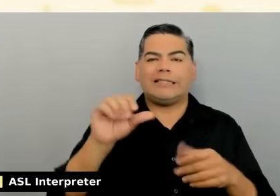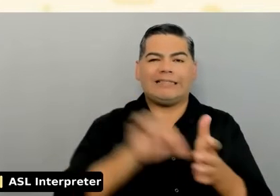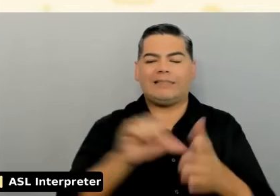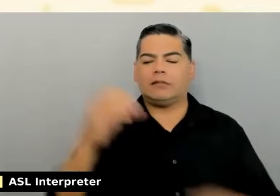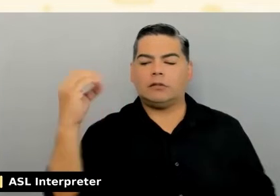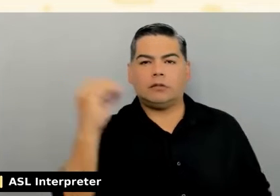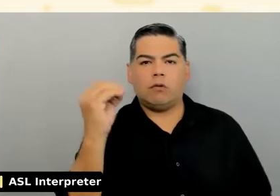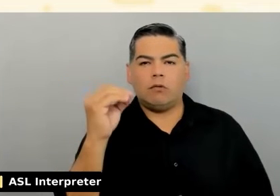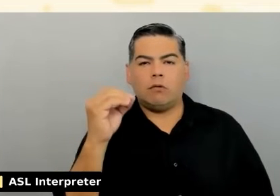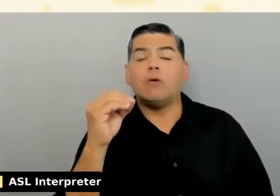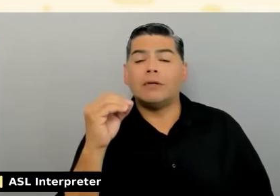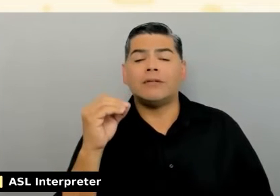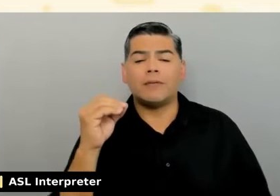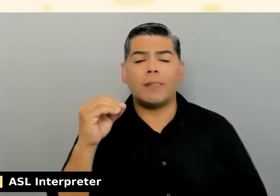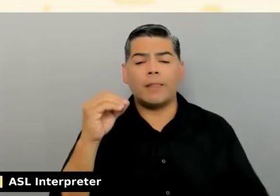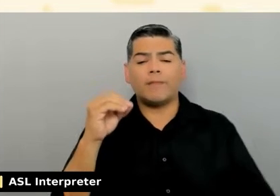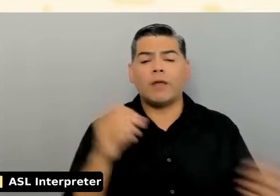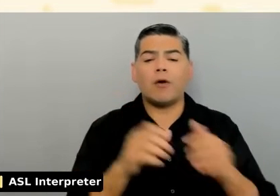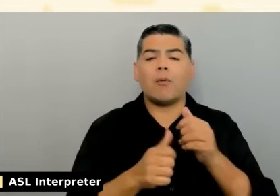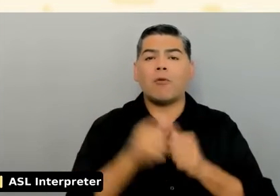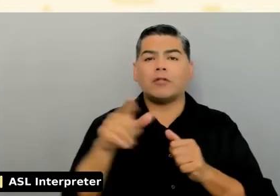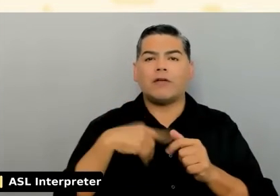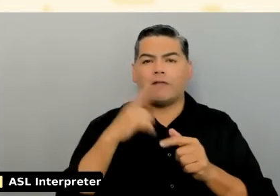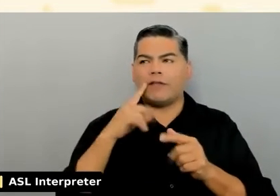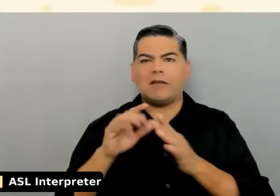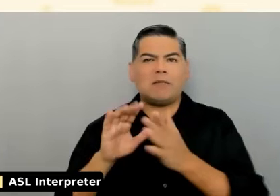Most of the web pages that we audit will see people